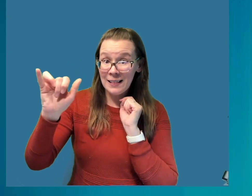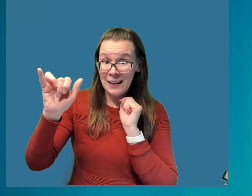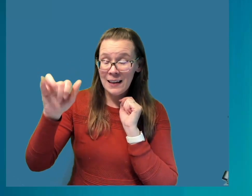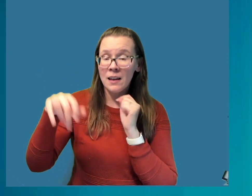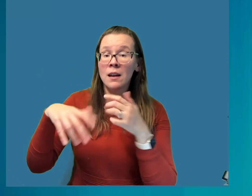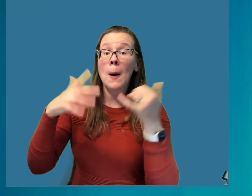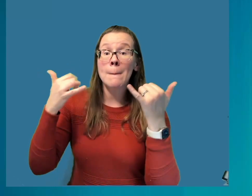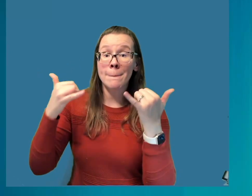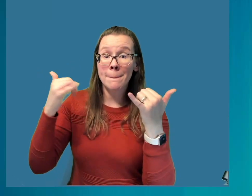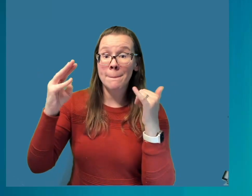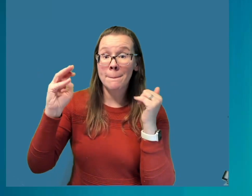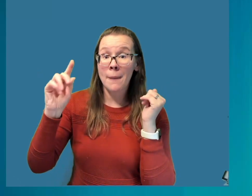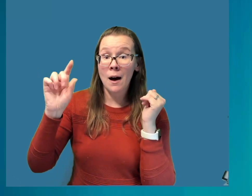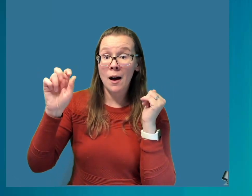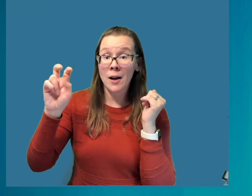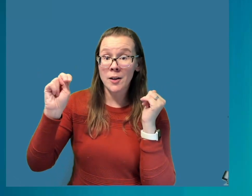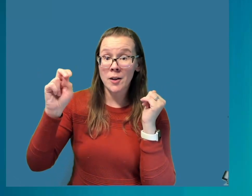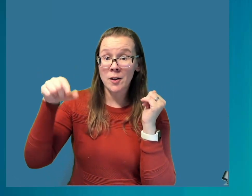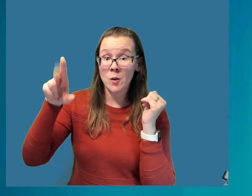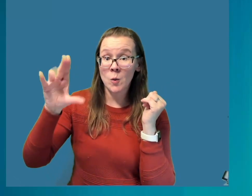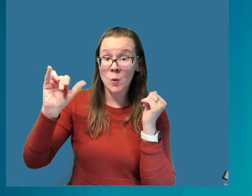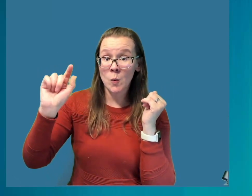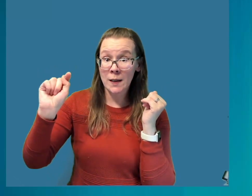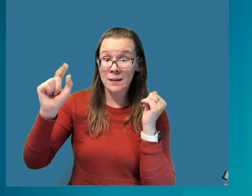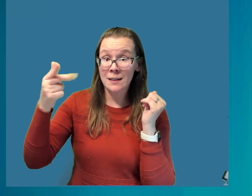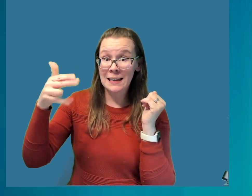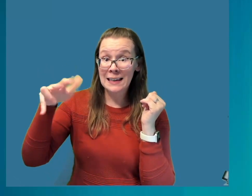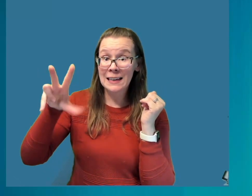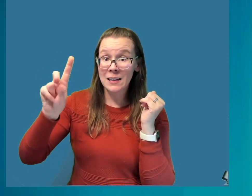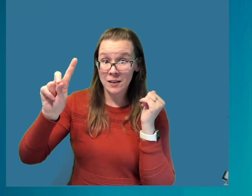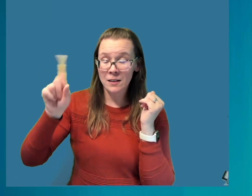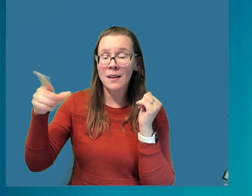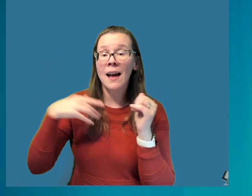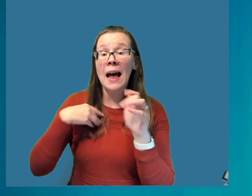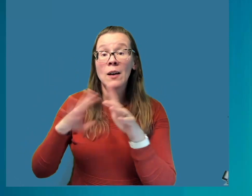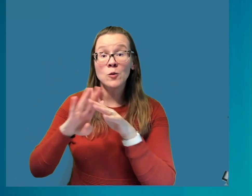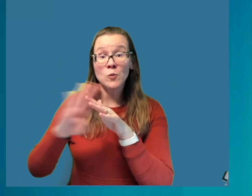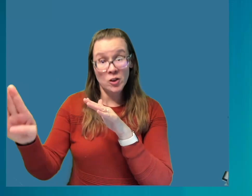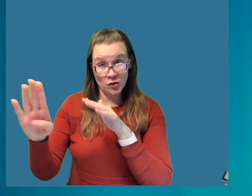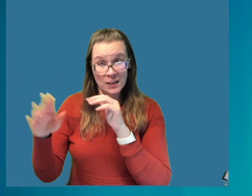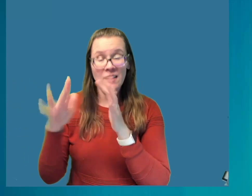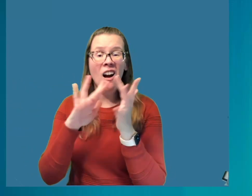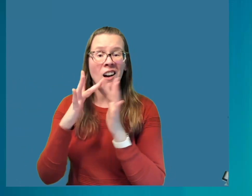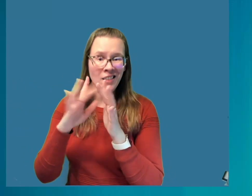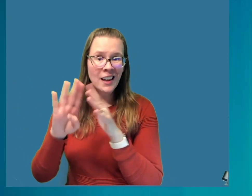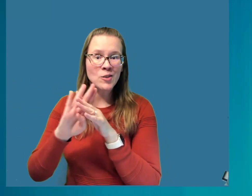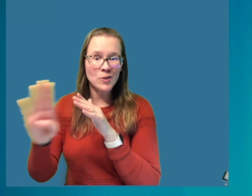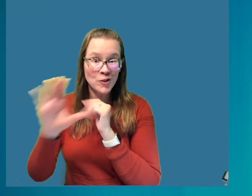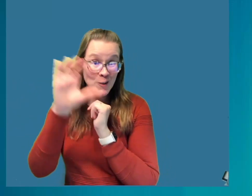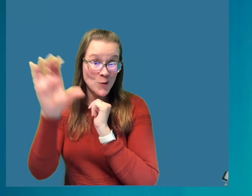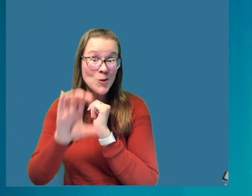during one of my guild, uh, virtual retreats with the Silicon Valley Modern Quilt Guild.